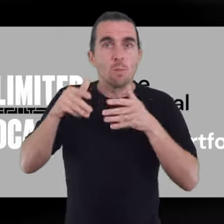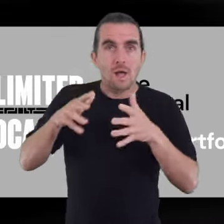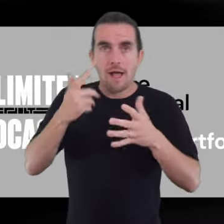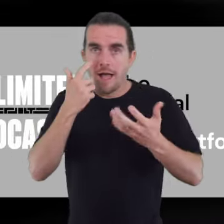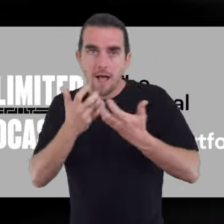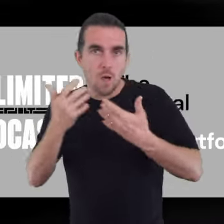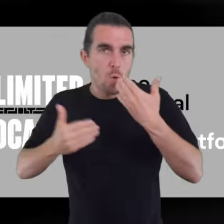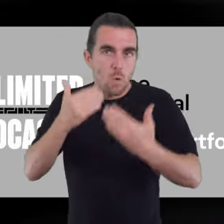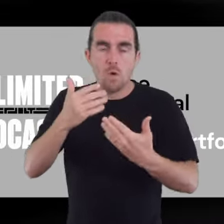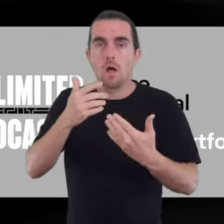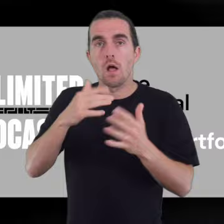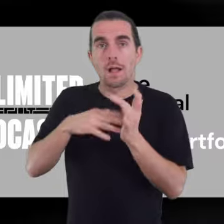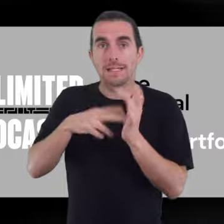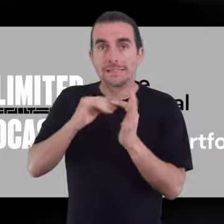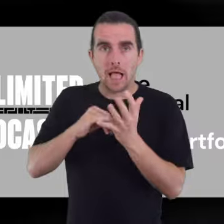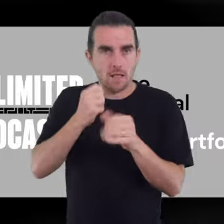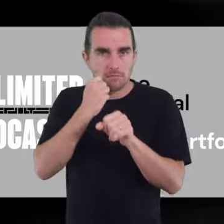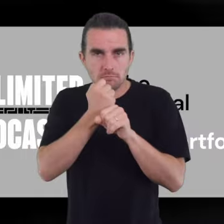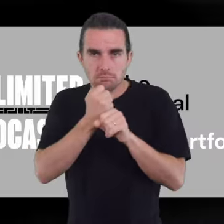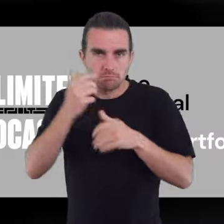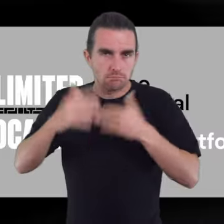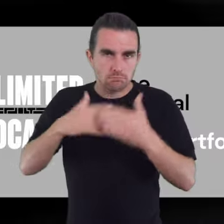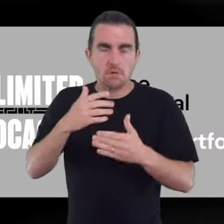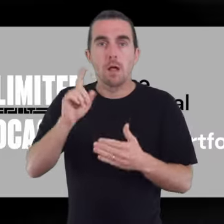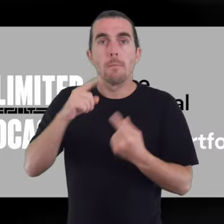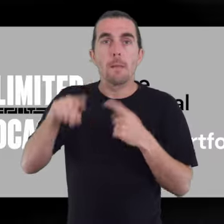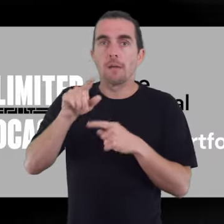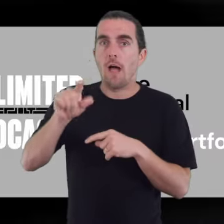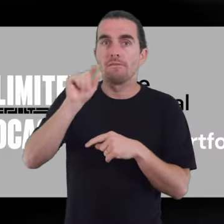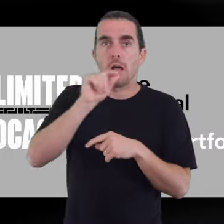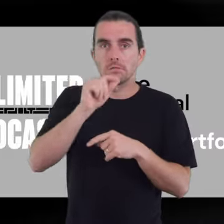and think about zines as a way of exploring experiences.